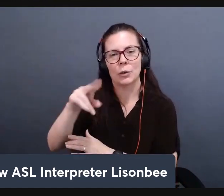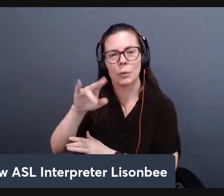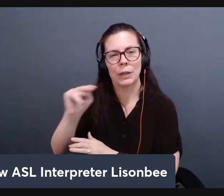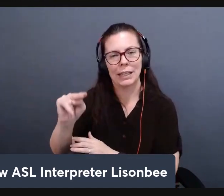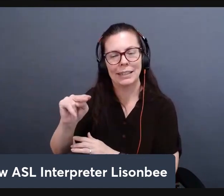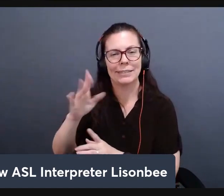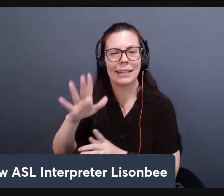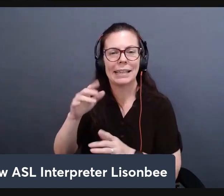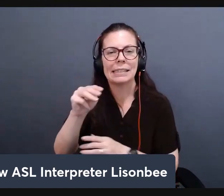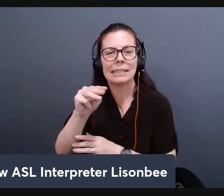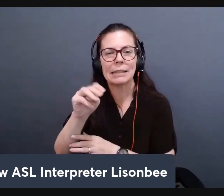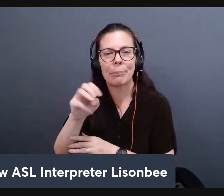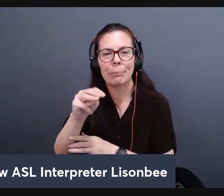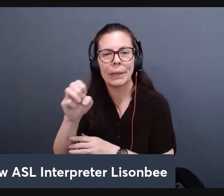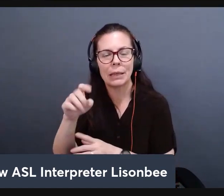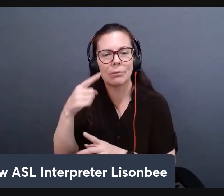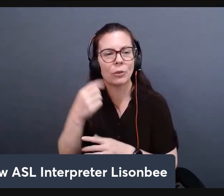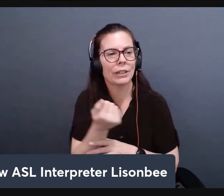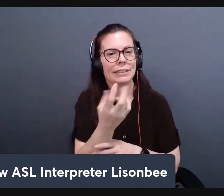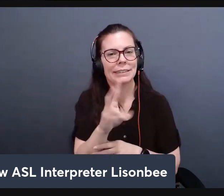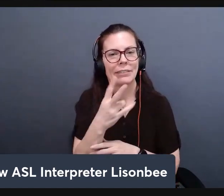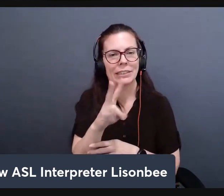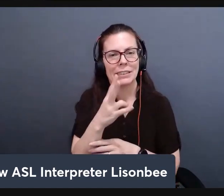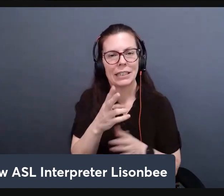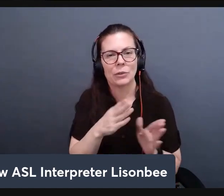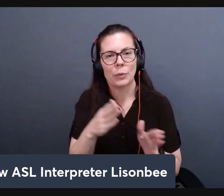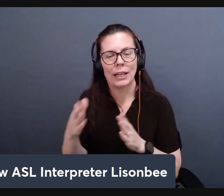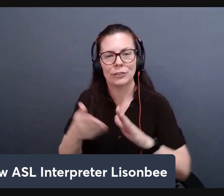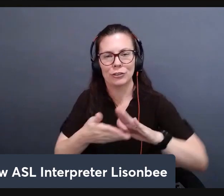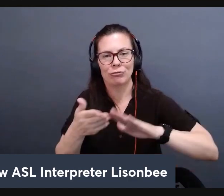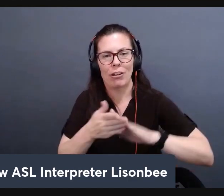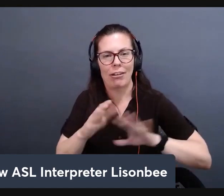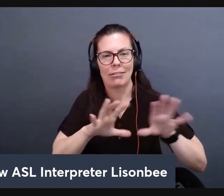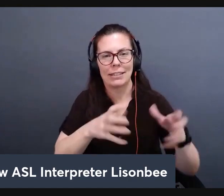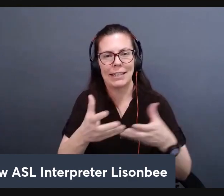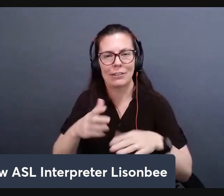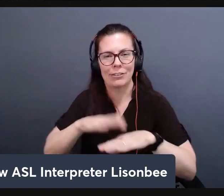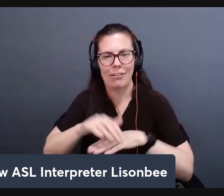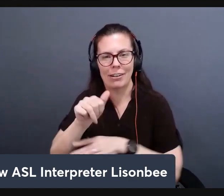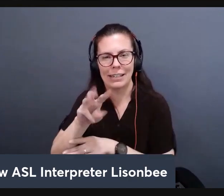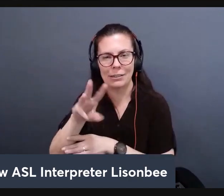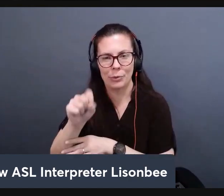about there being 17 ways to run containers on AWS. And I think like all good memes,